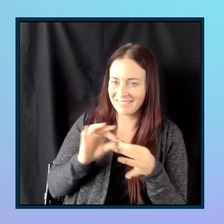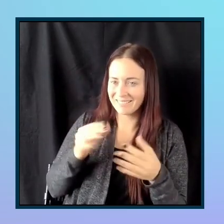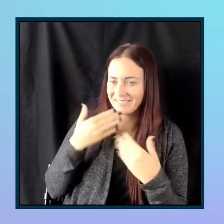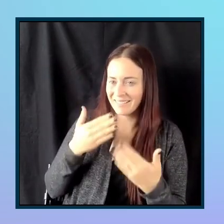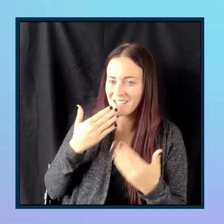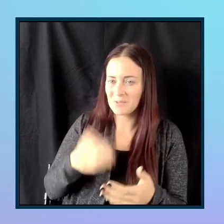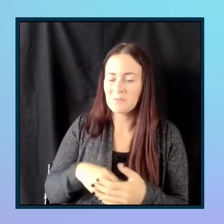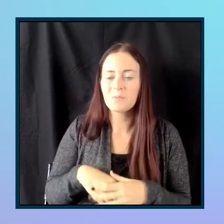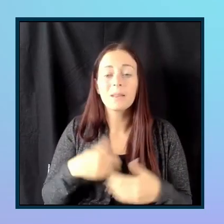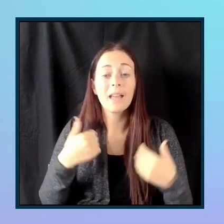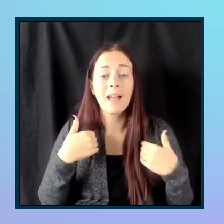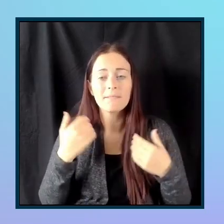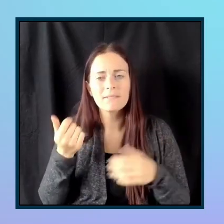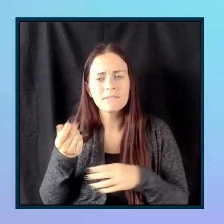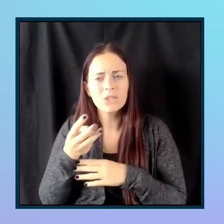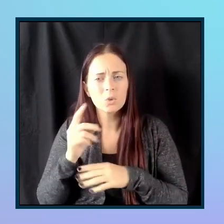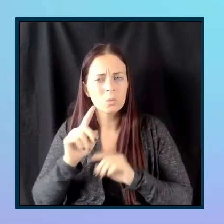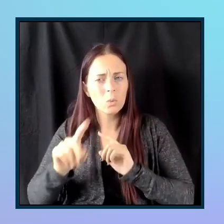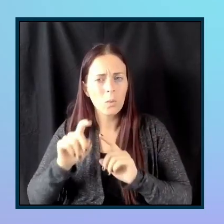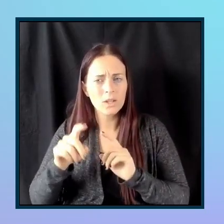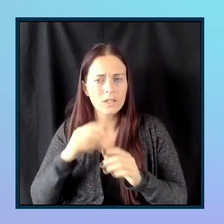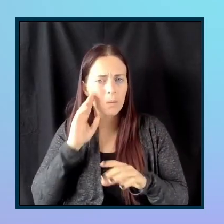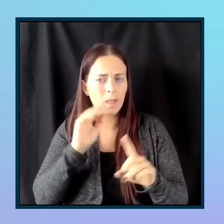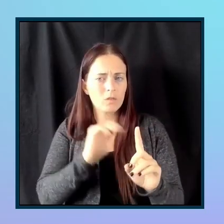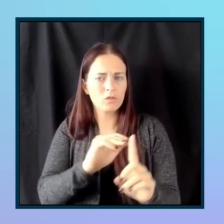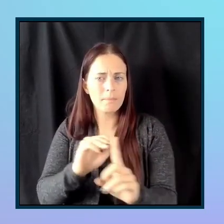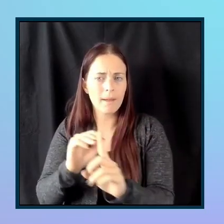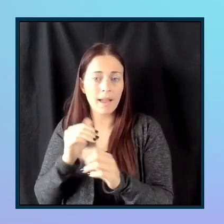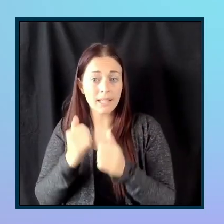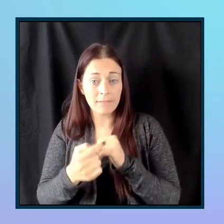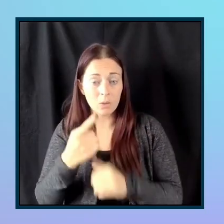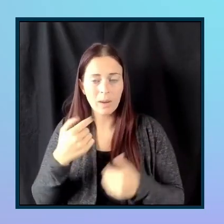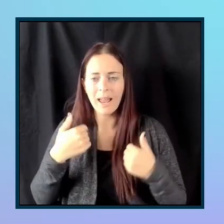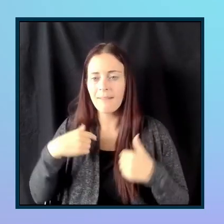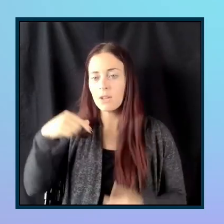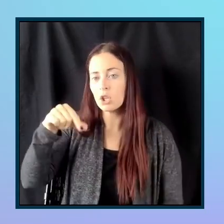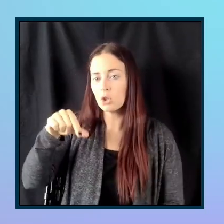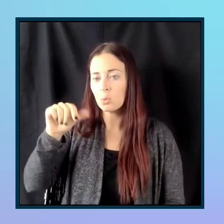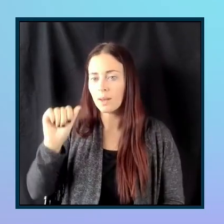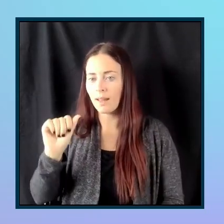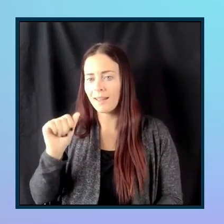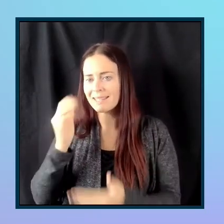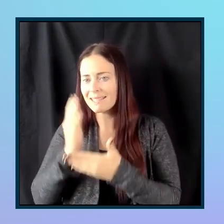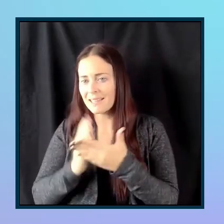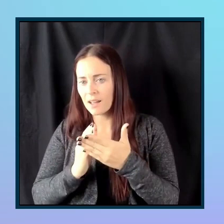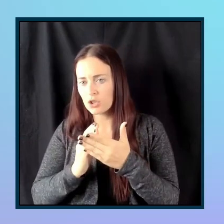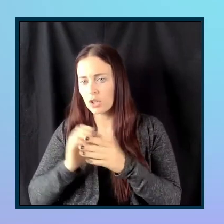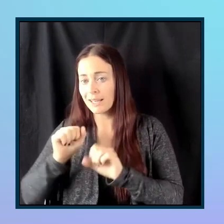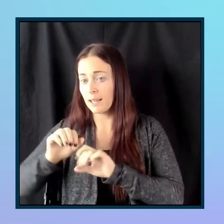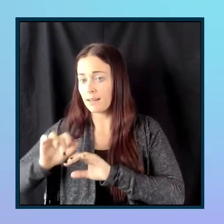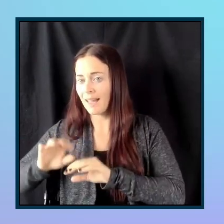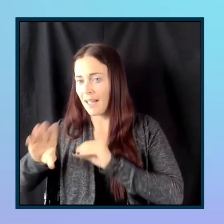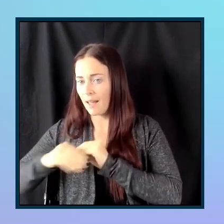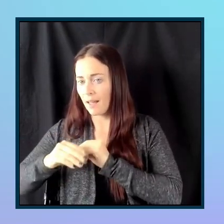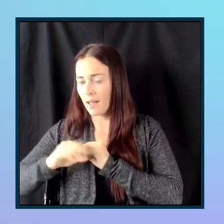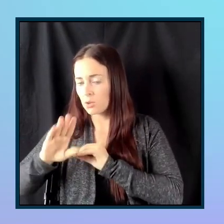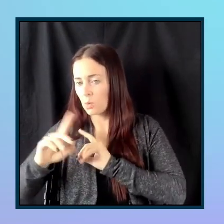We do have a couple of questions, so I'll just remind everyone, go to the Q and A and throw your questions in there, if you have them, and then vote for them,